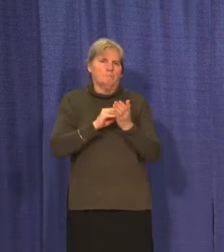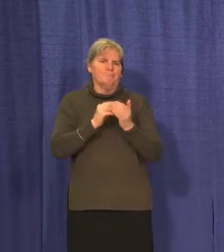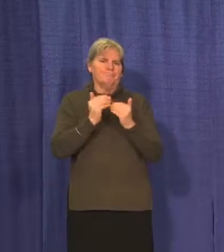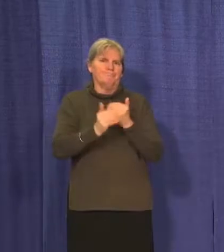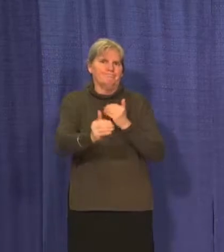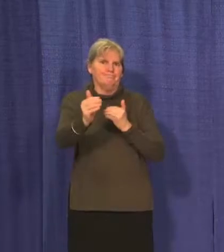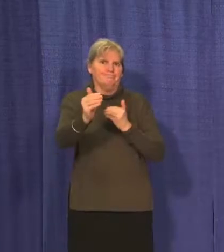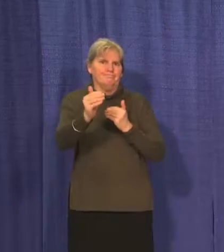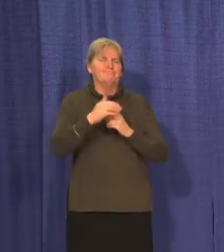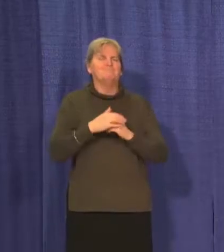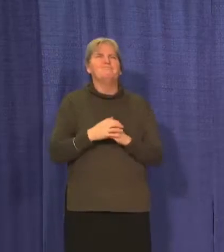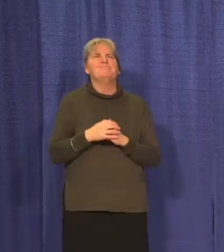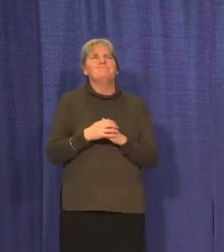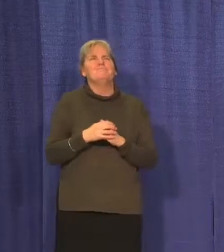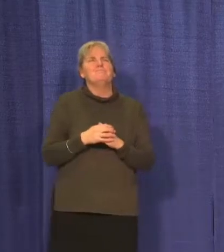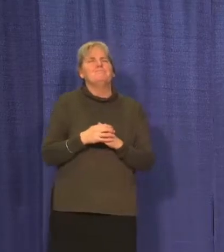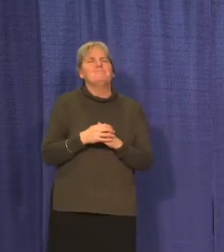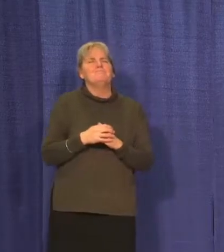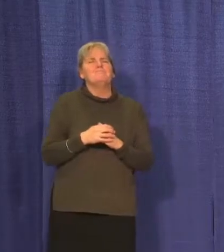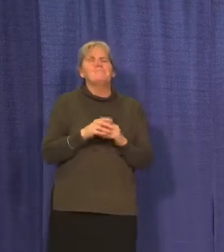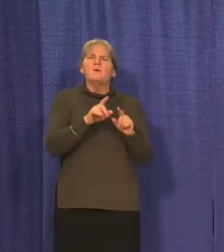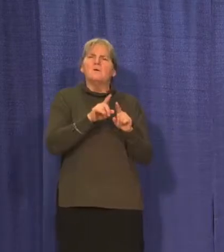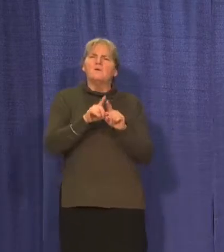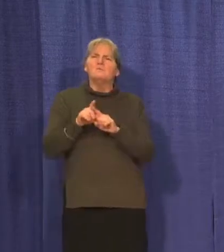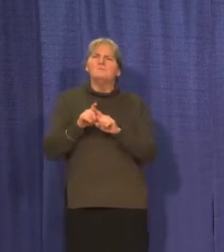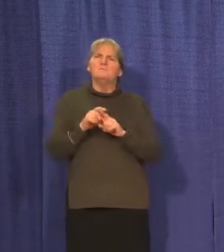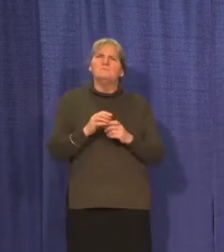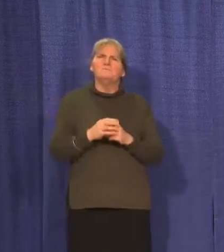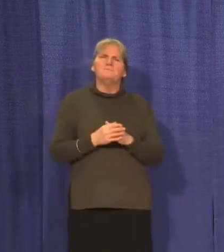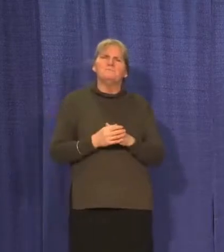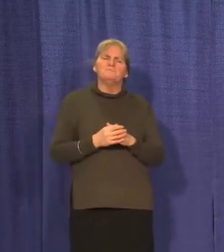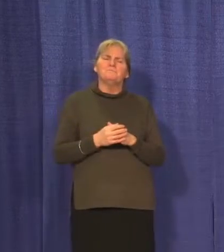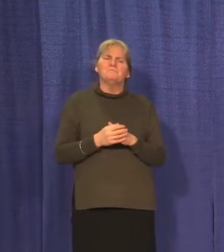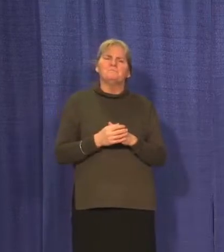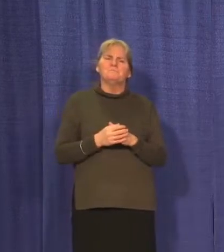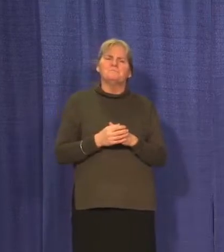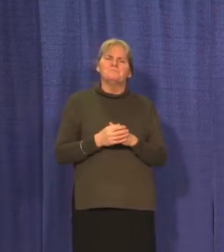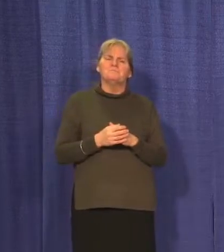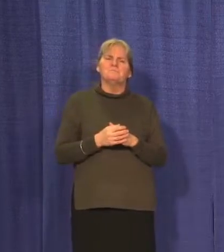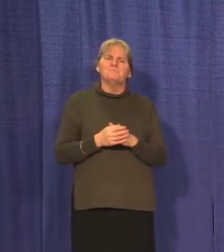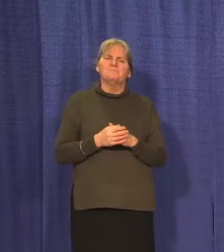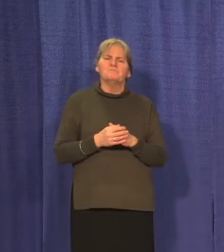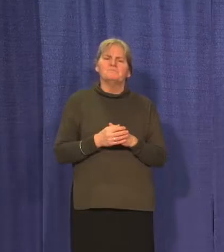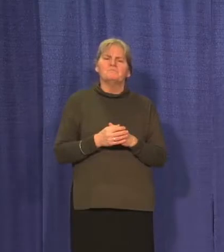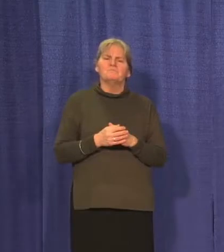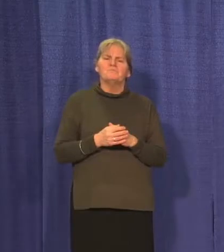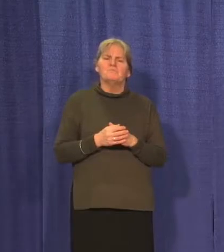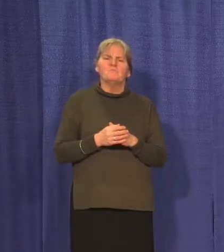I would also say that, you know, it is more likely that it will